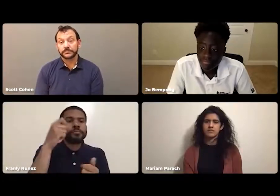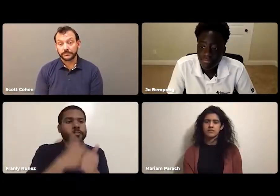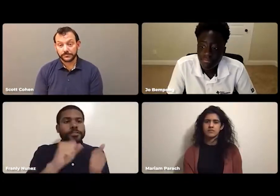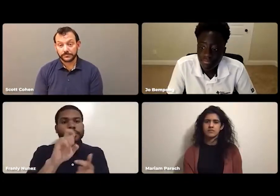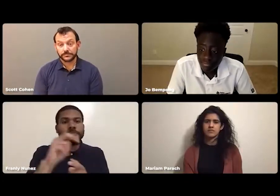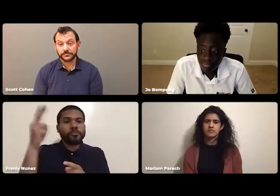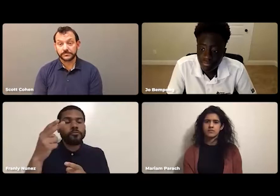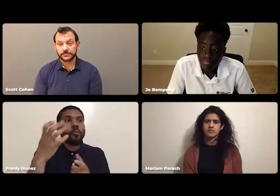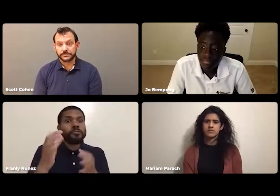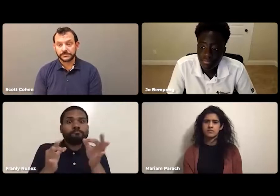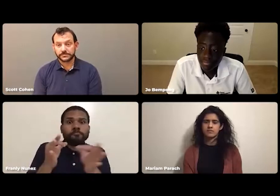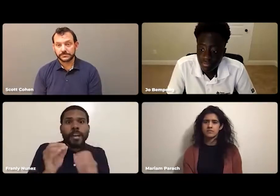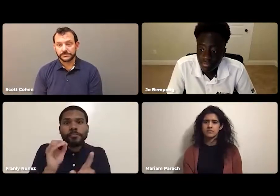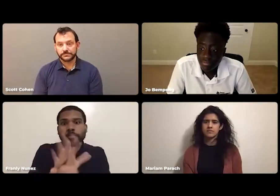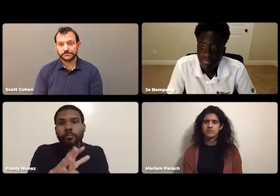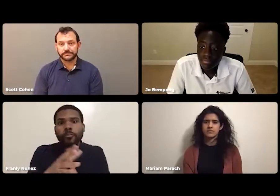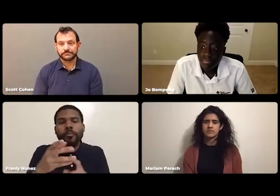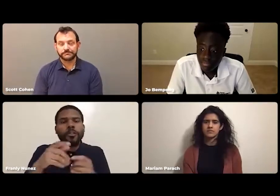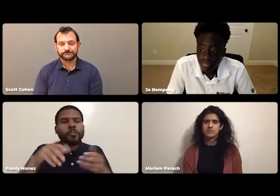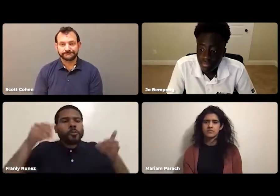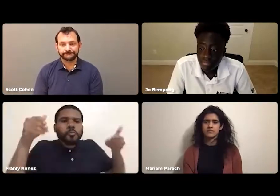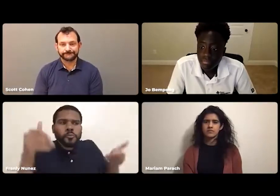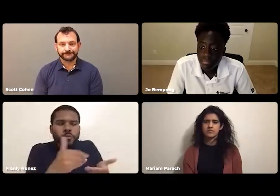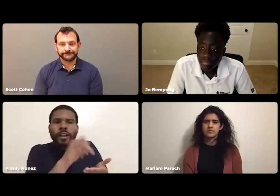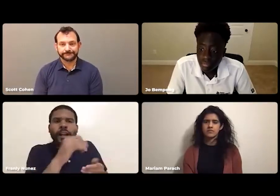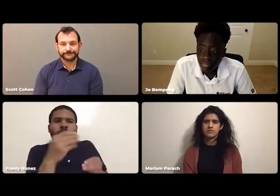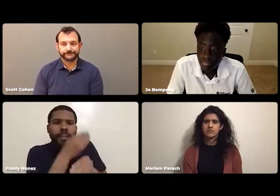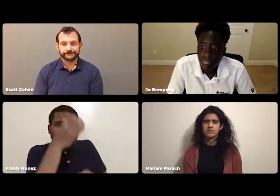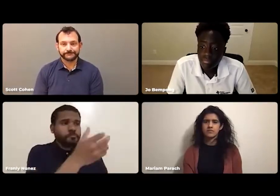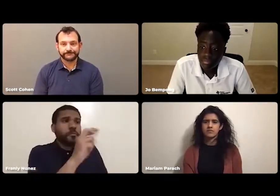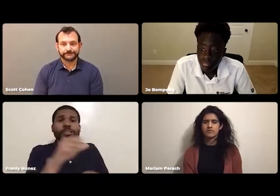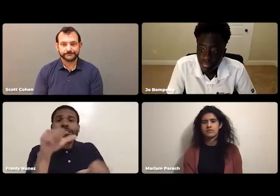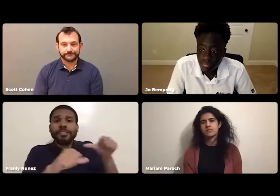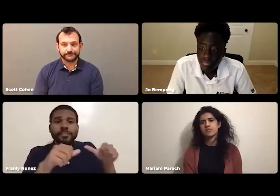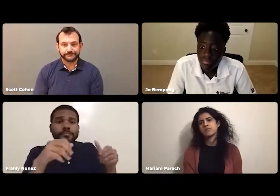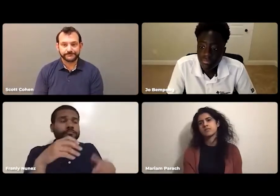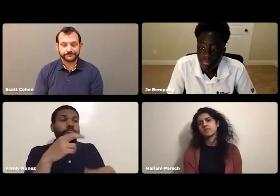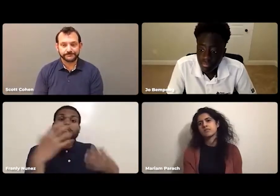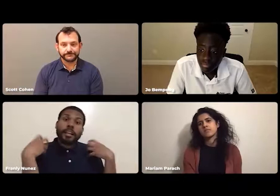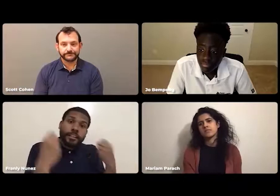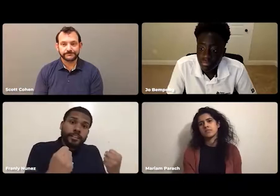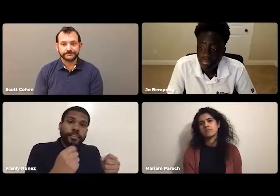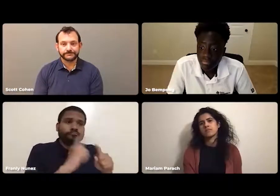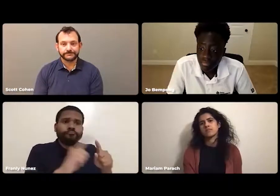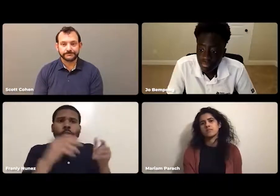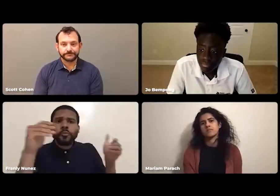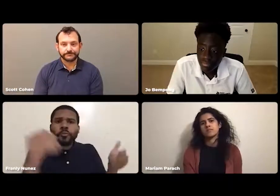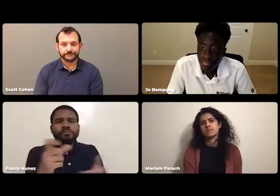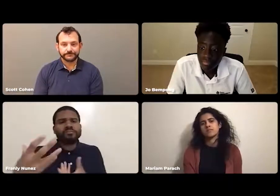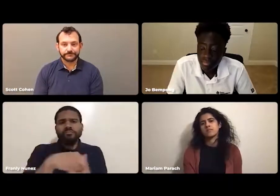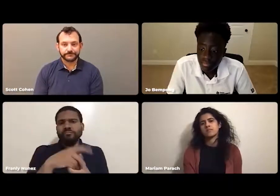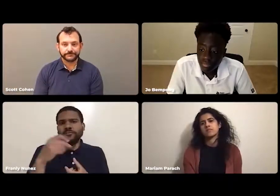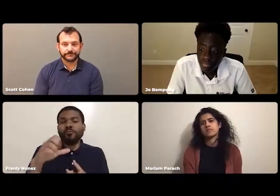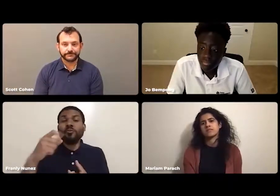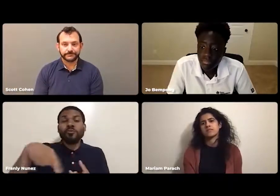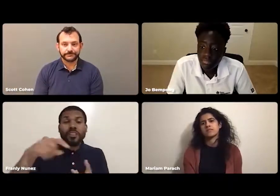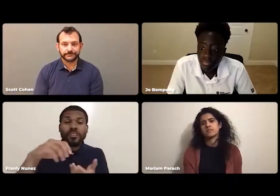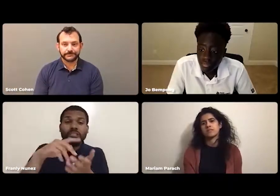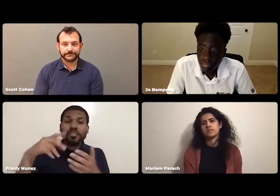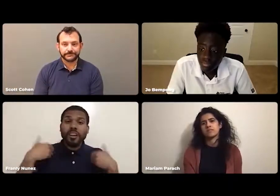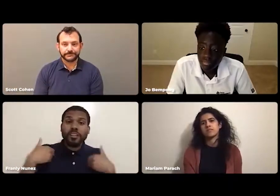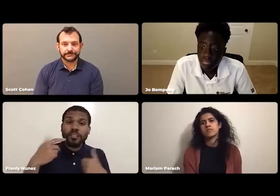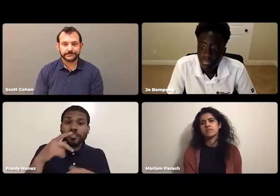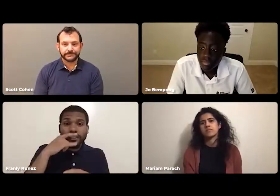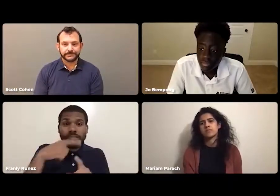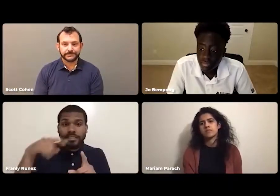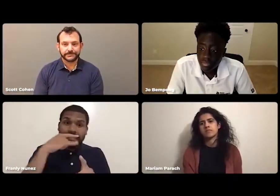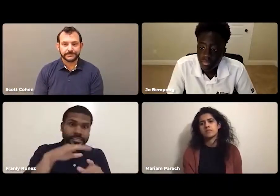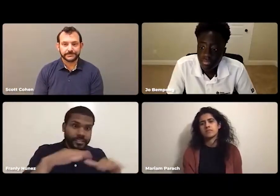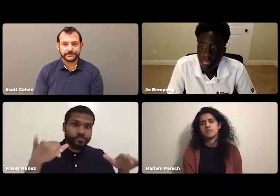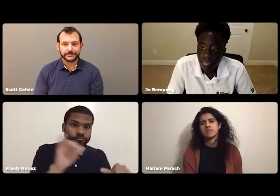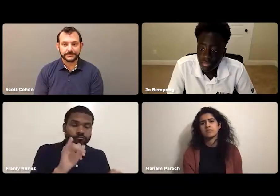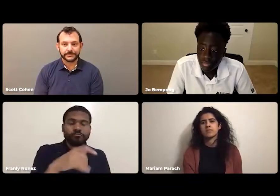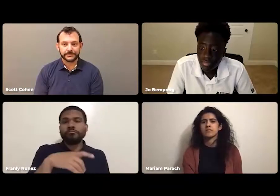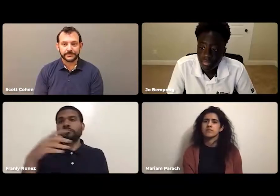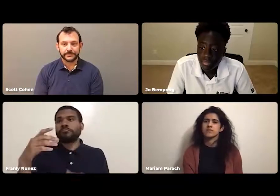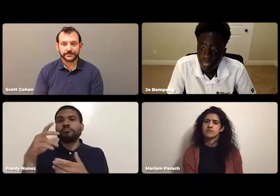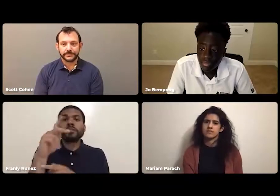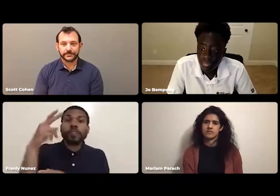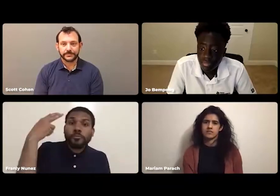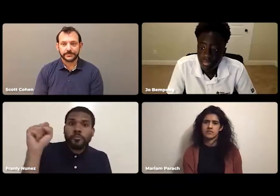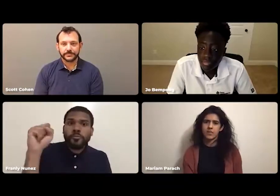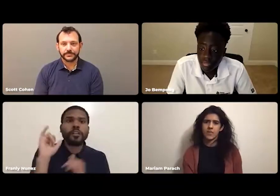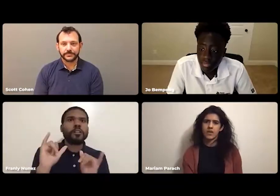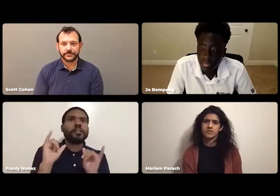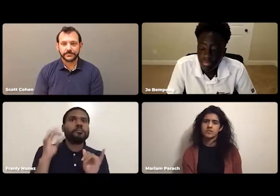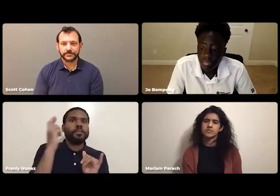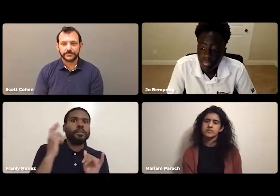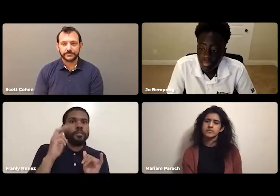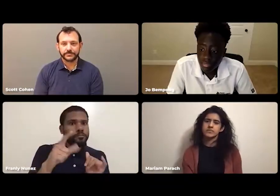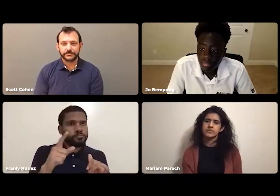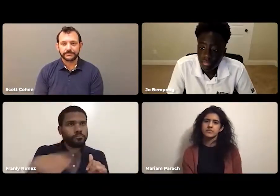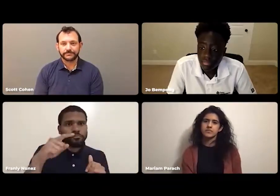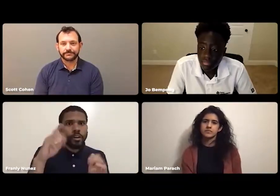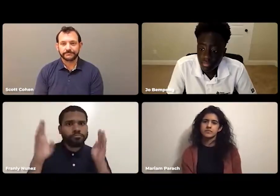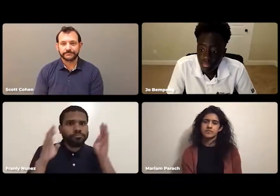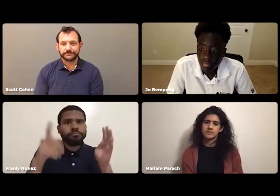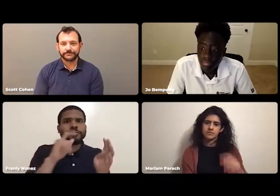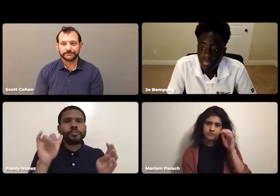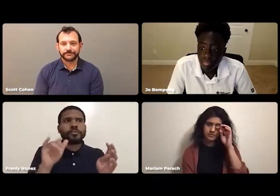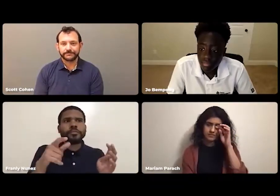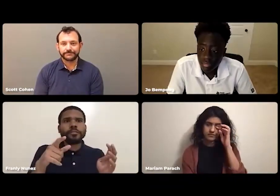We need a curriculum that introduces the different STEM concepts to people of color as well so